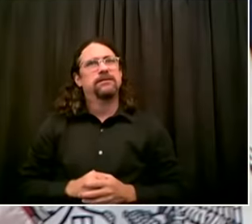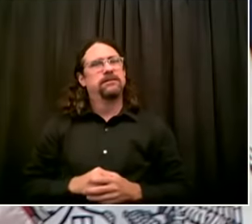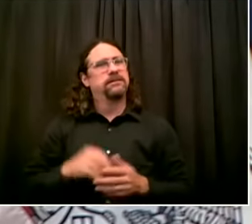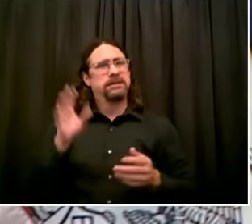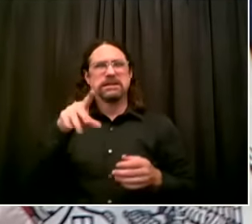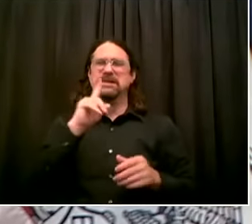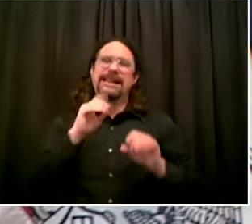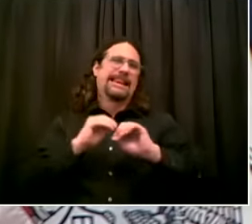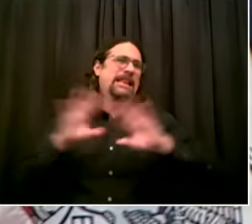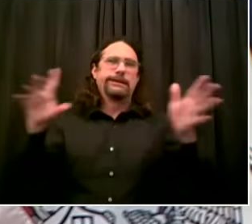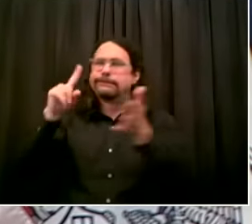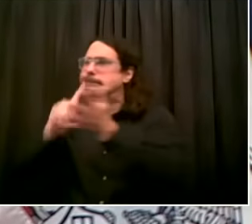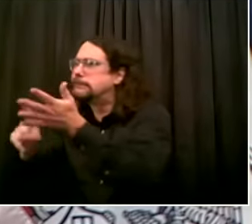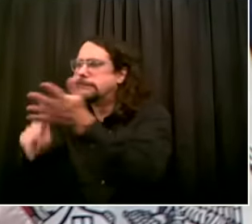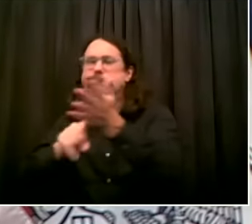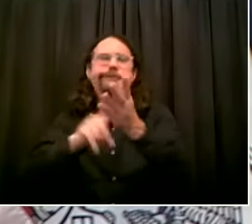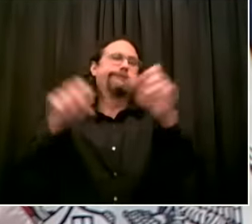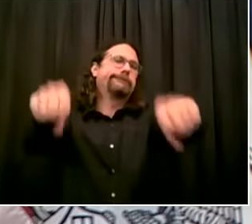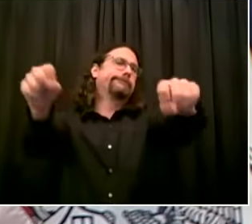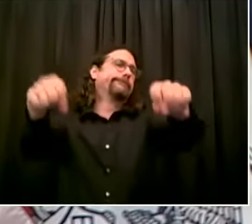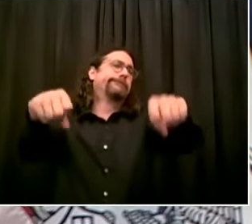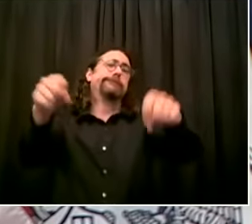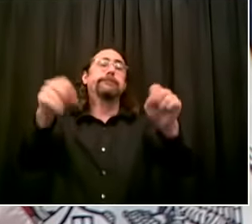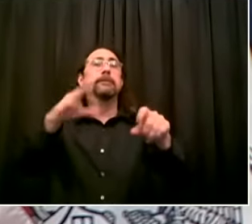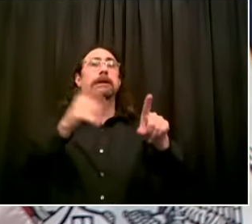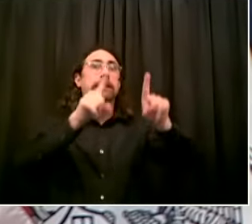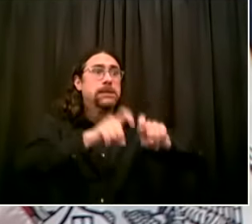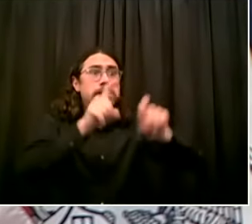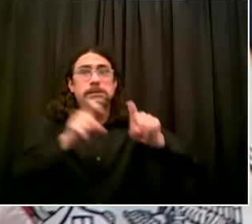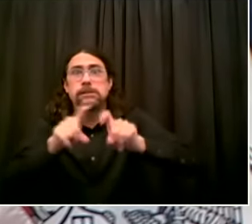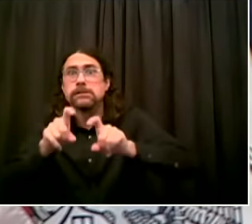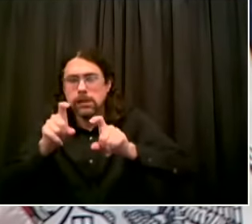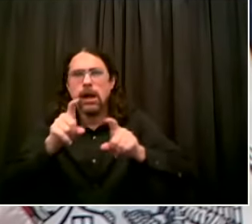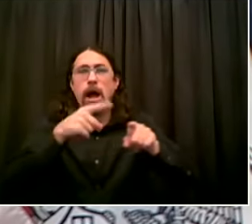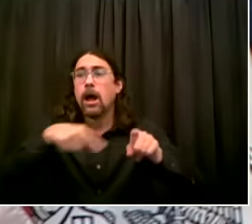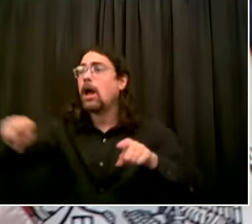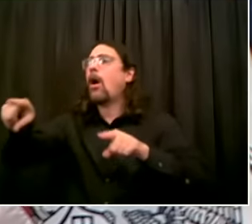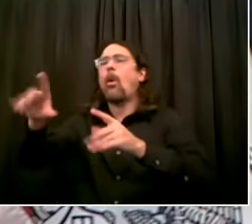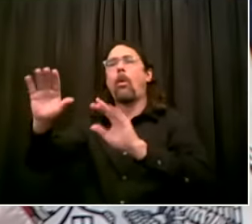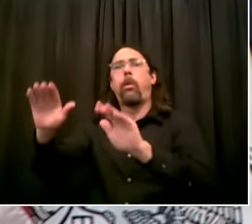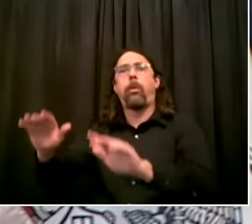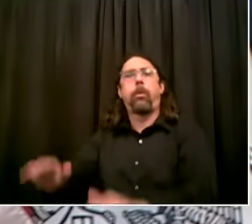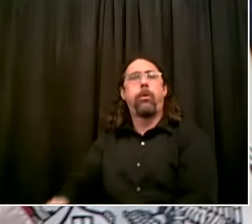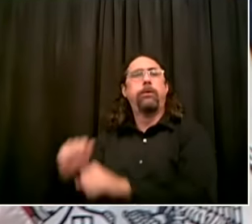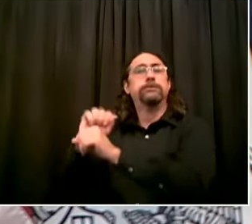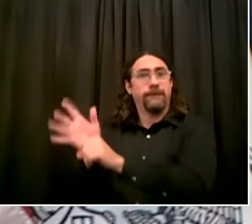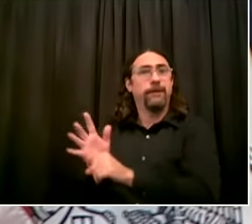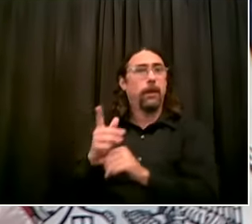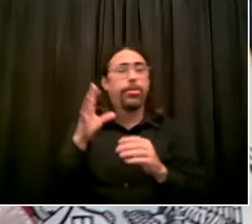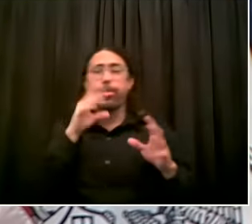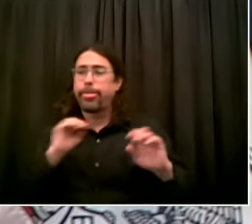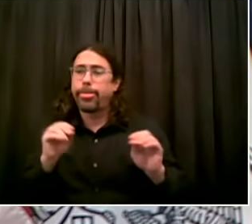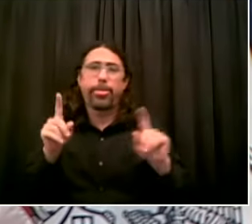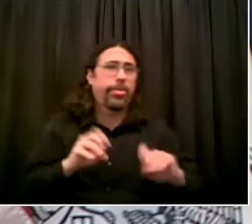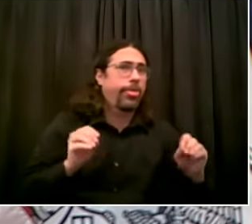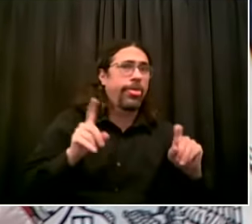GOING UP. THIS IS AN INFLEXION POINT. WE HAVE TO MAKE MORE SERIOUS ACTONI NDA WE ARE GOING TO BE ESCALATING WITH EACH DAY